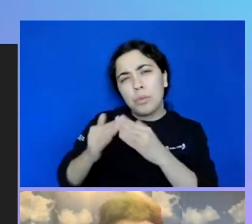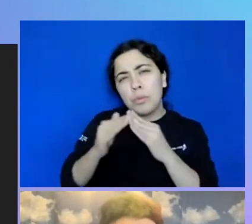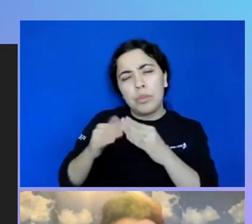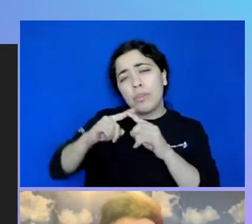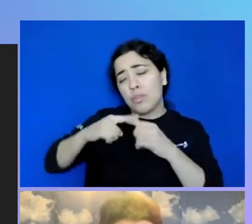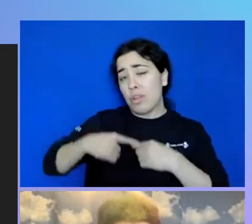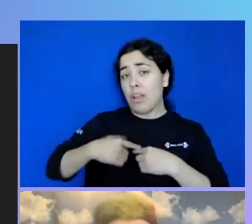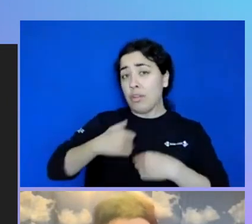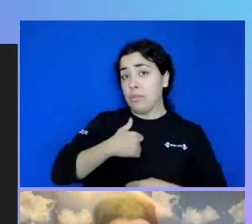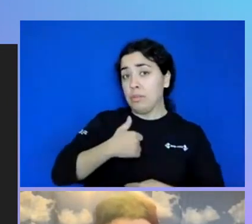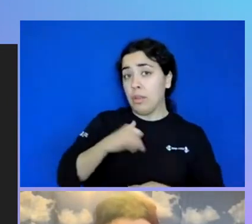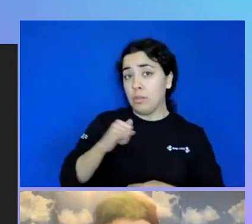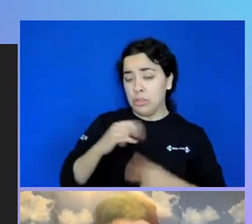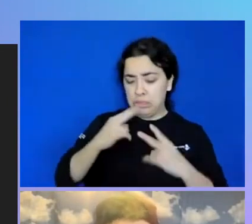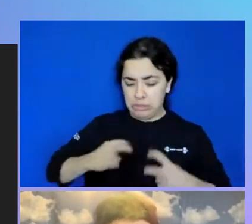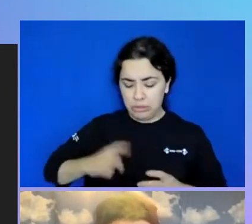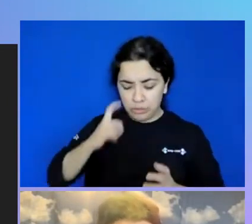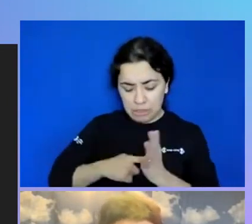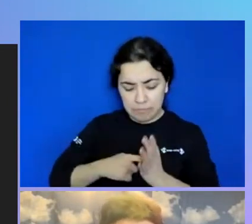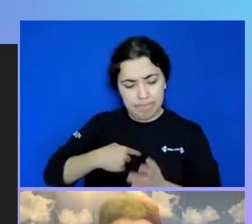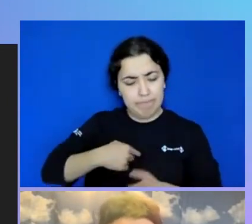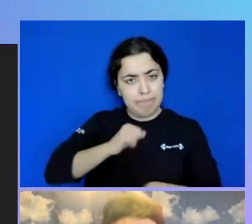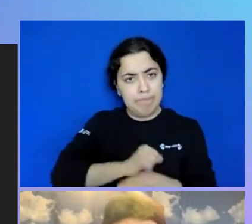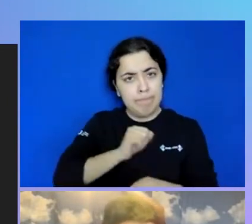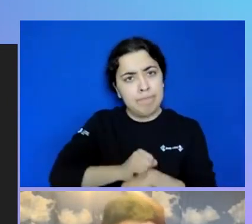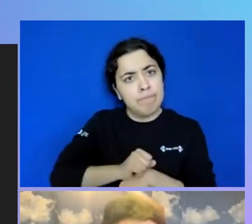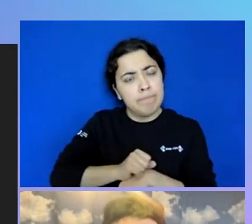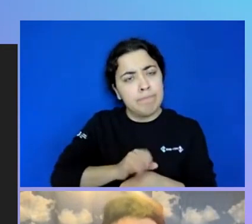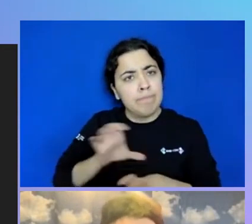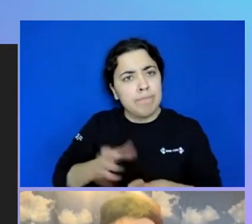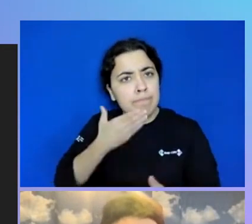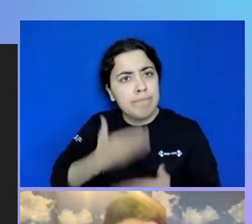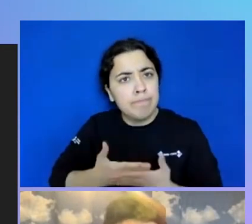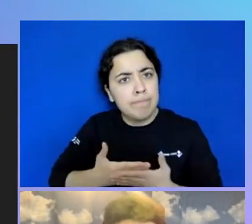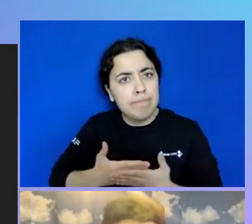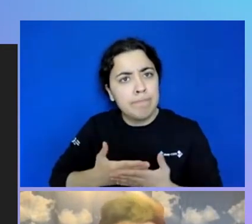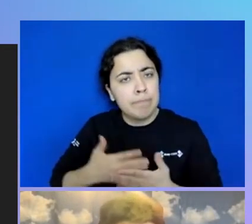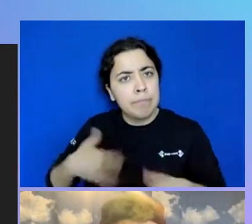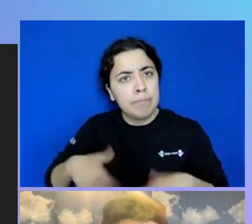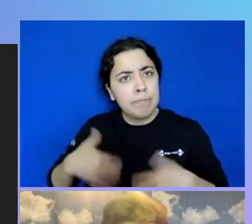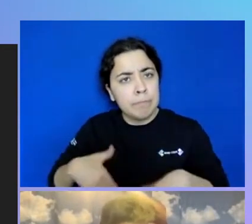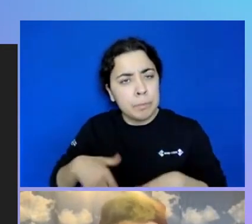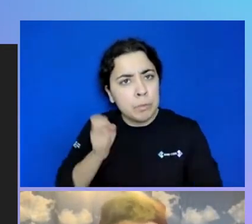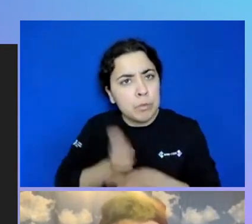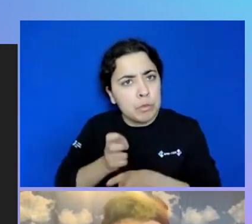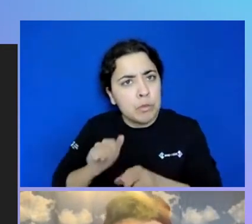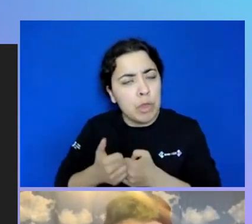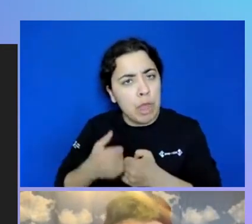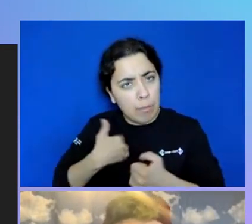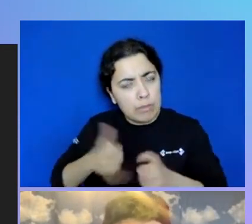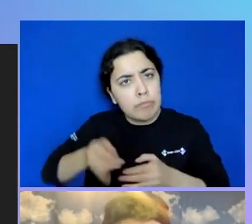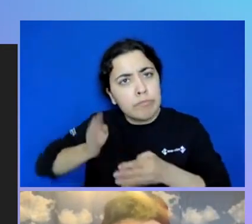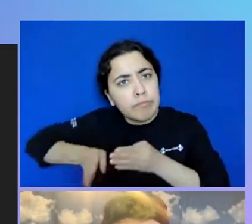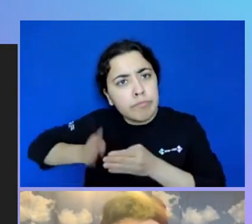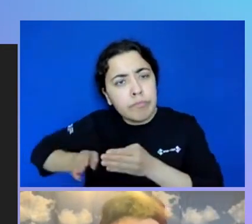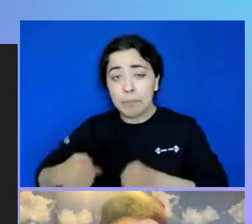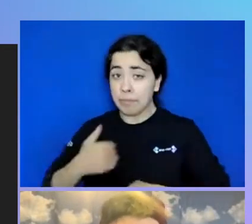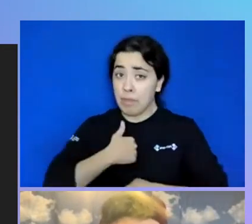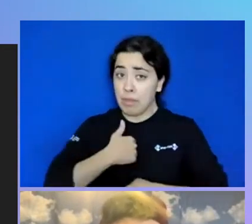recognize the hard work that you're doing. And I wanted to say that I really appreciate it.